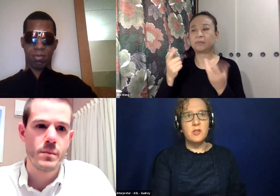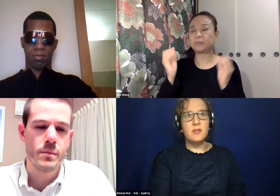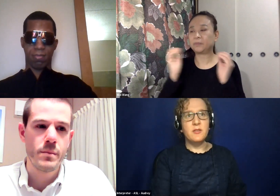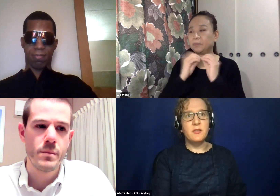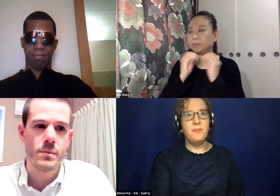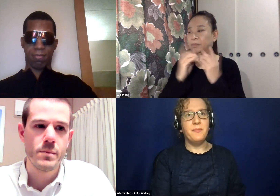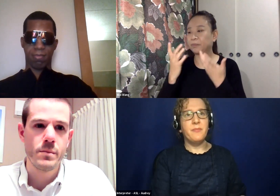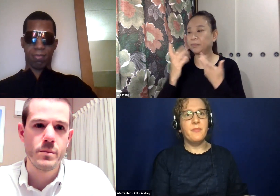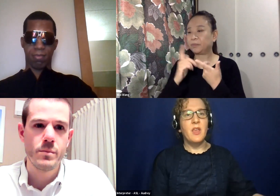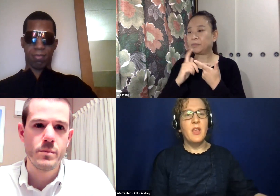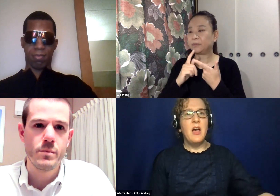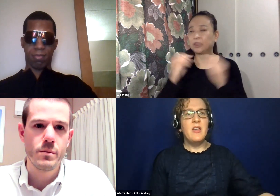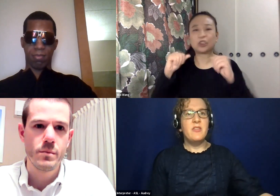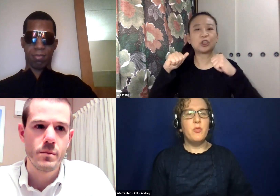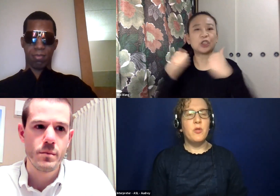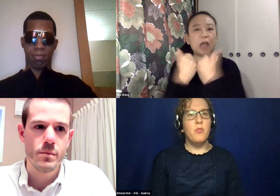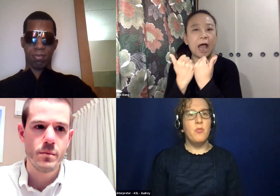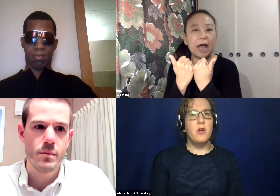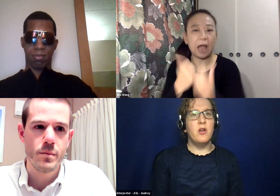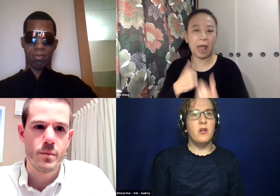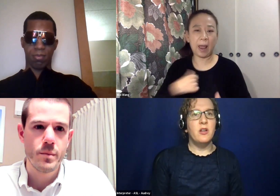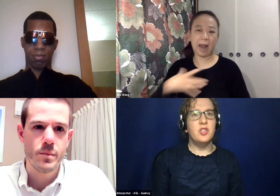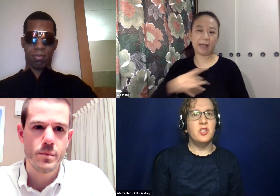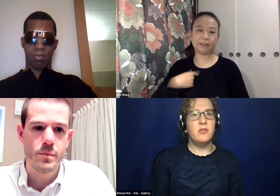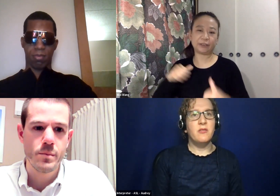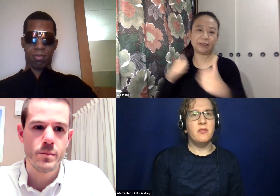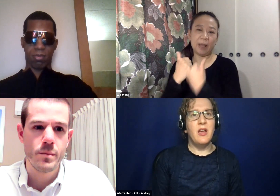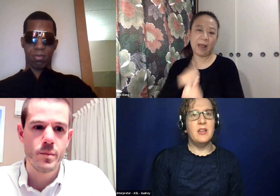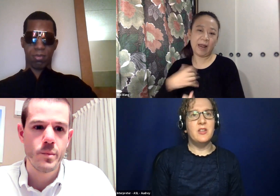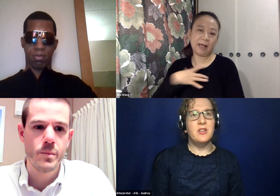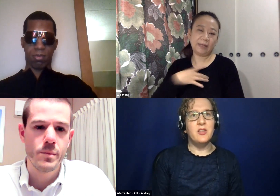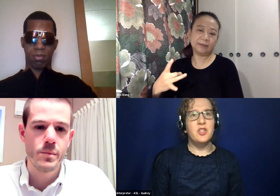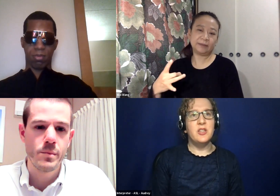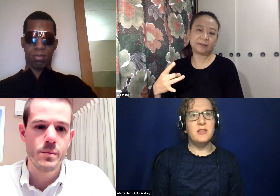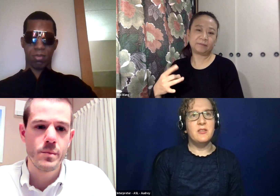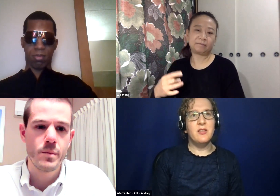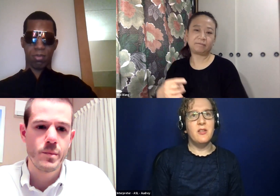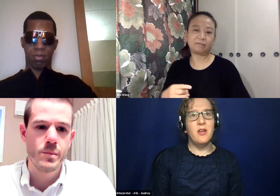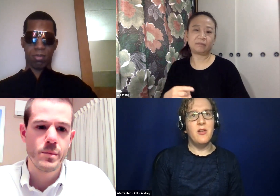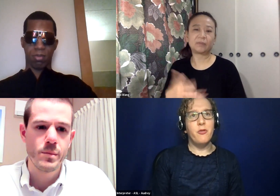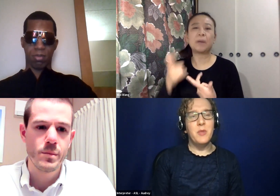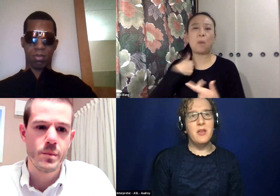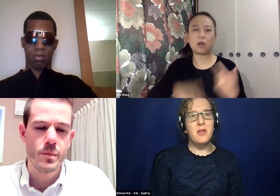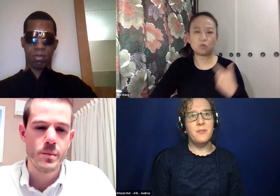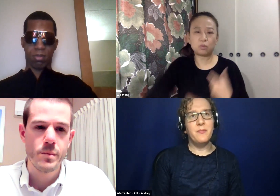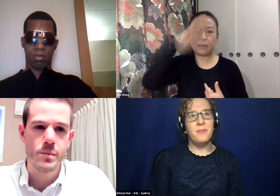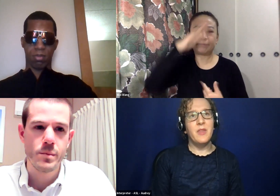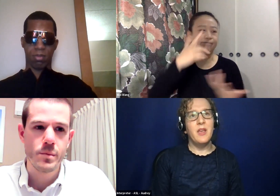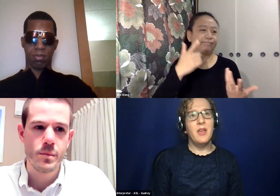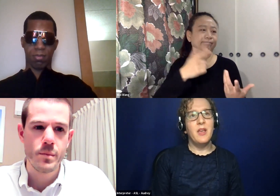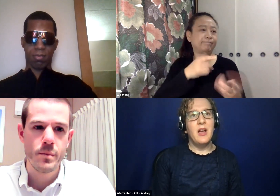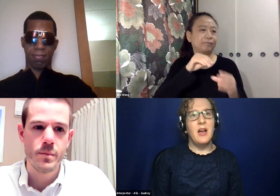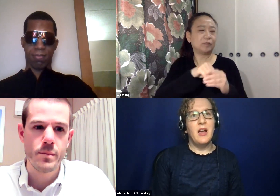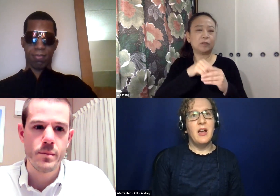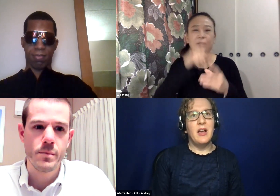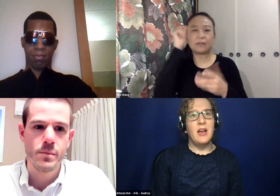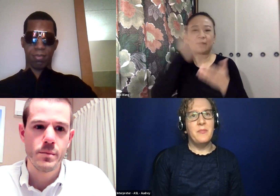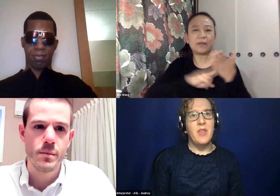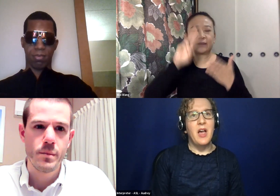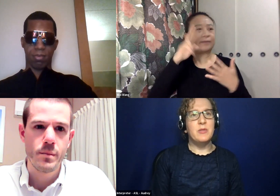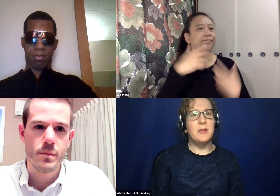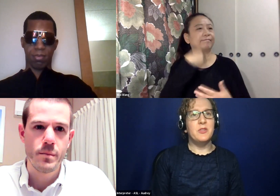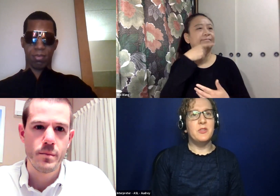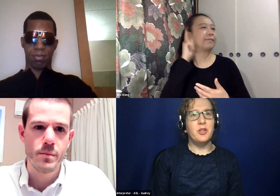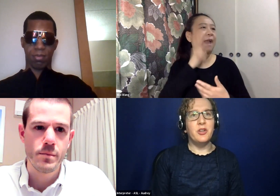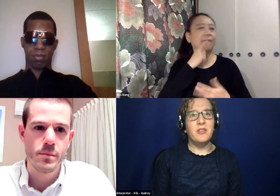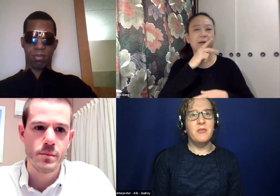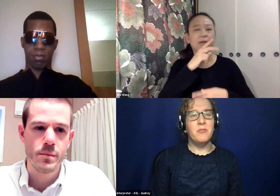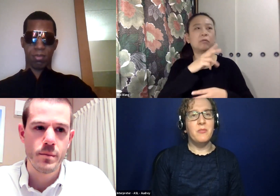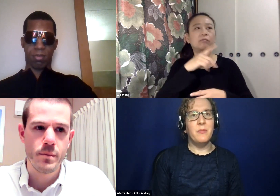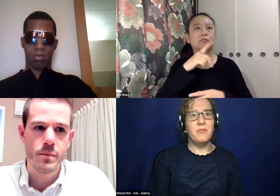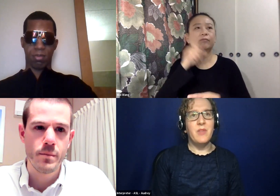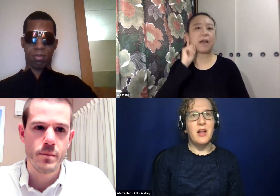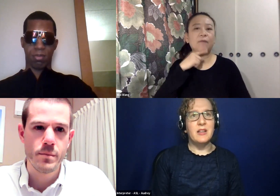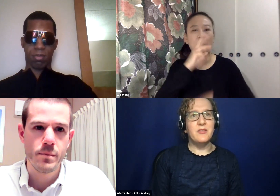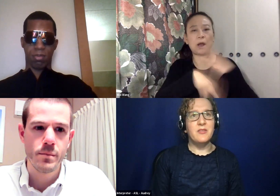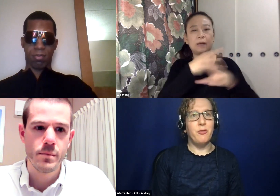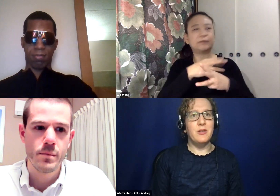majors. There were more challenges for me. I was able to learn lots of